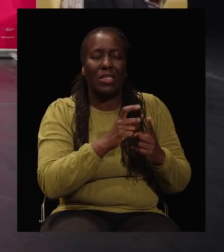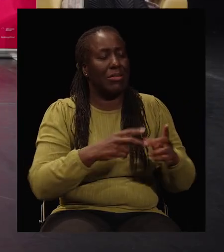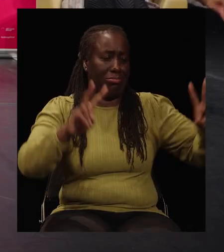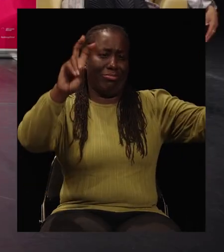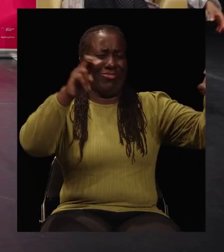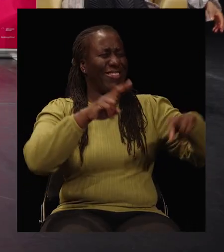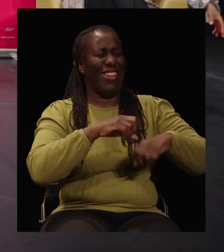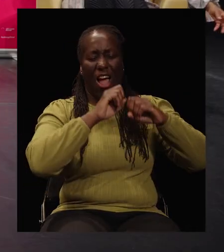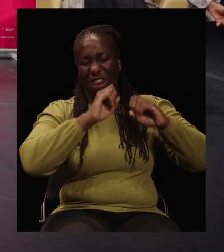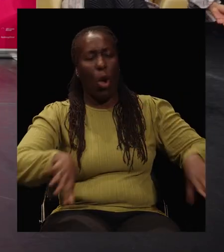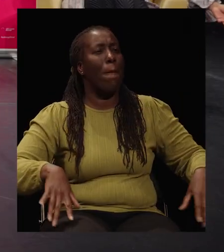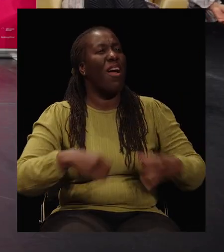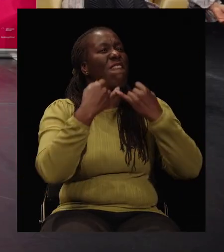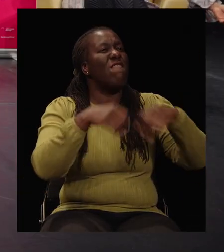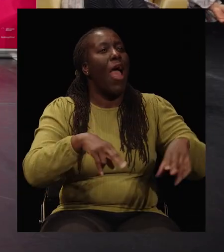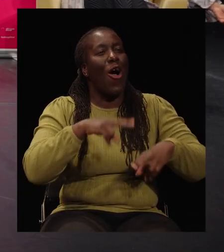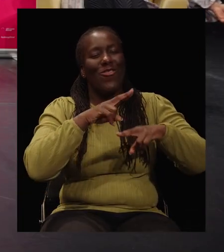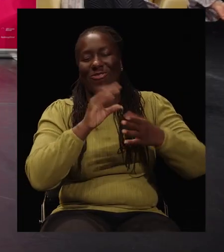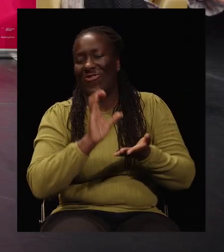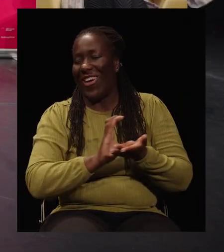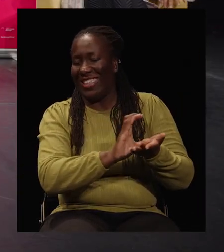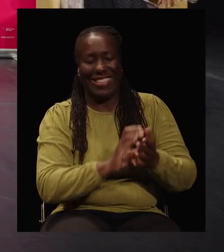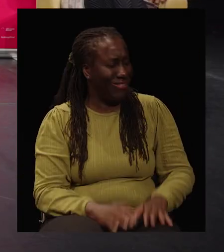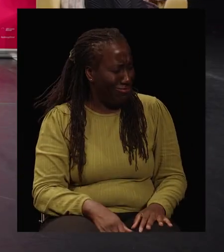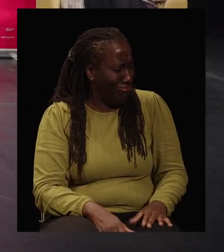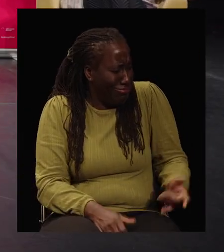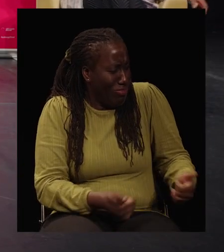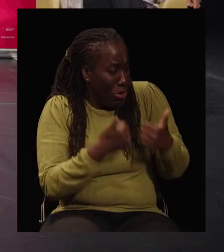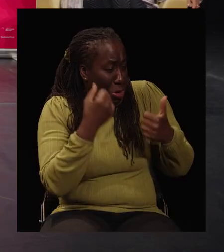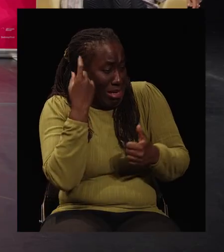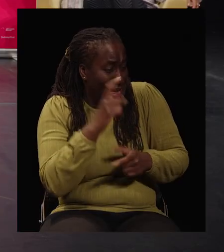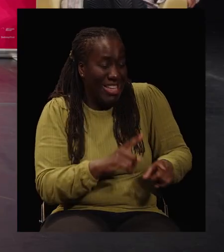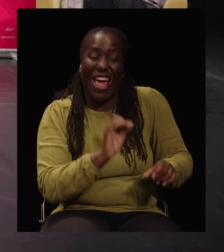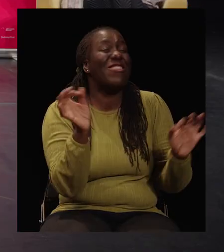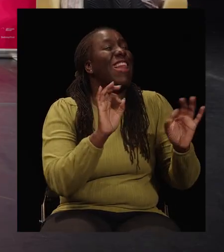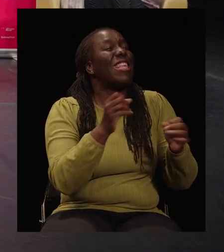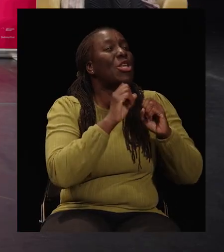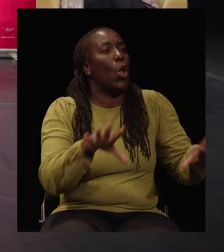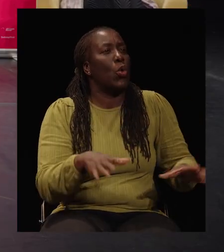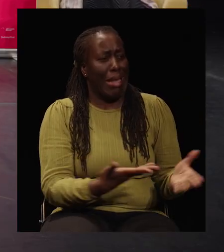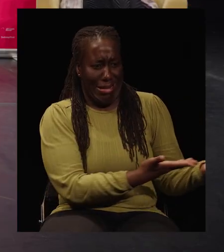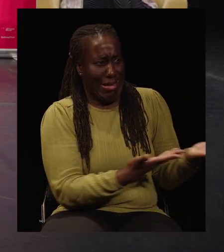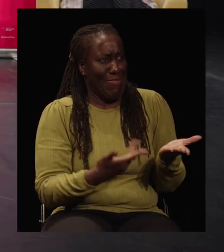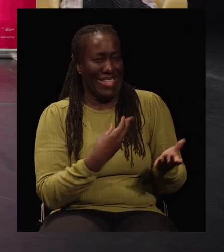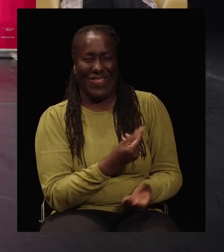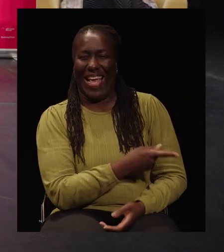You can be so experimental with a flop fund, isn't it? You've got nothing to lose. Gimme some of that. Any other questions?